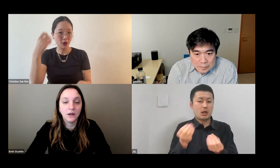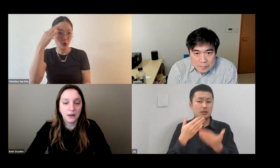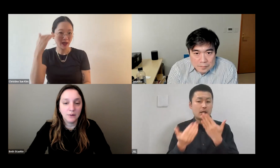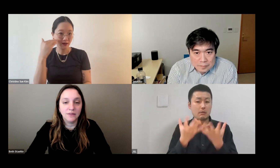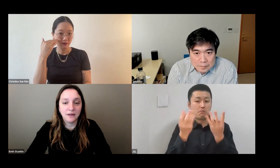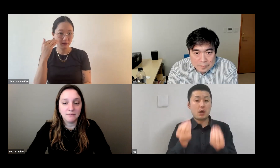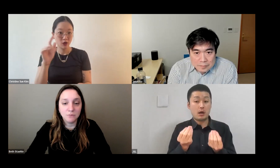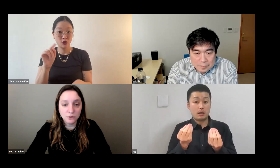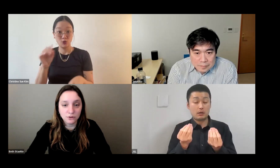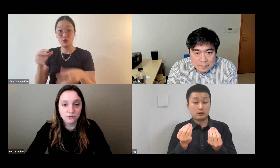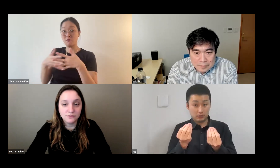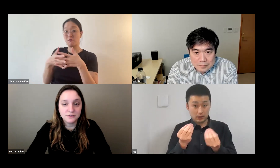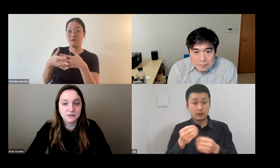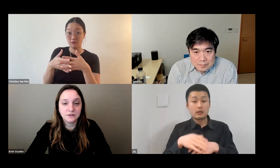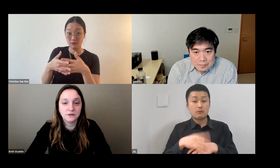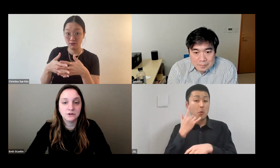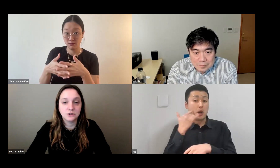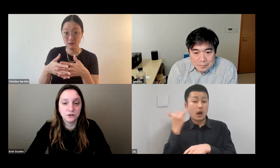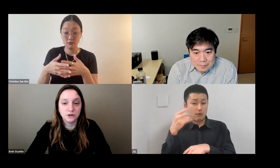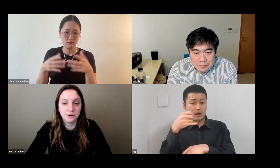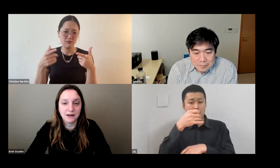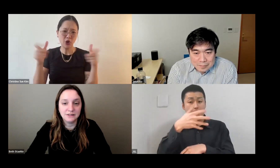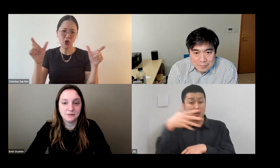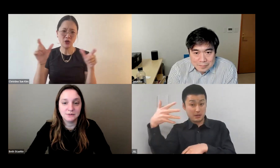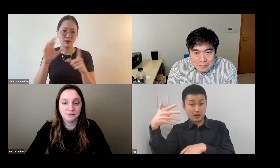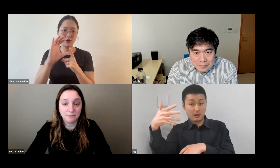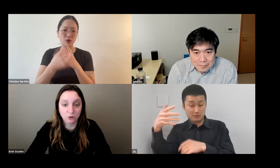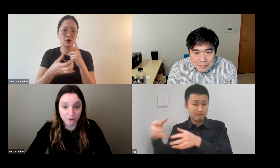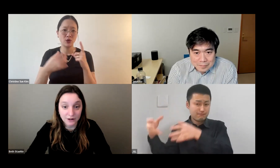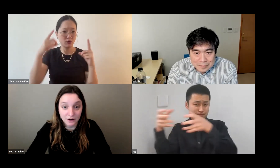And when they moved to the U.S., it was from Korea.